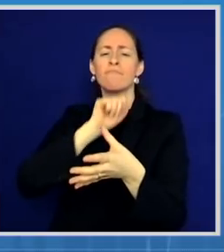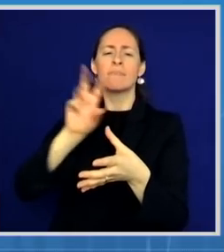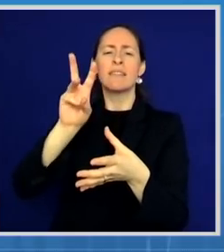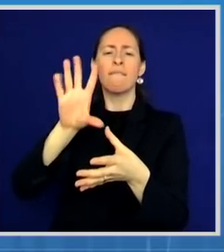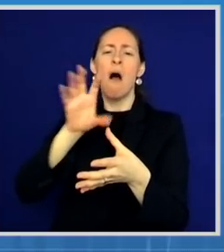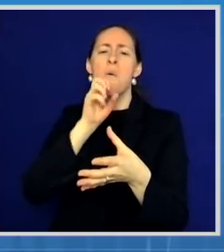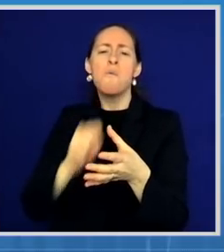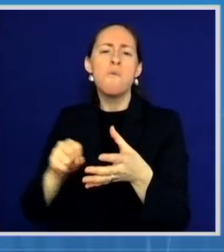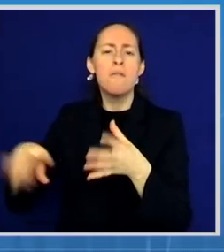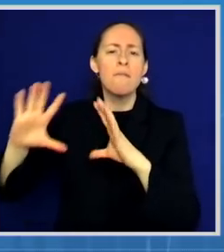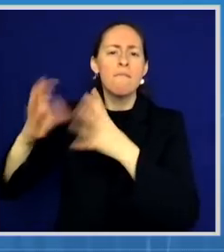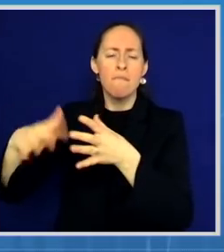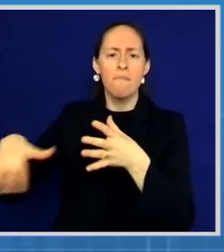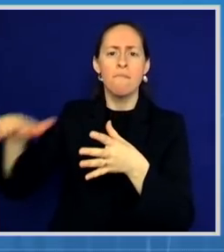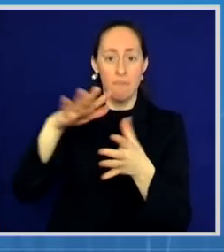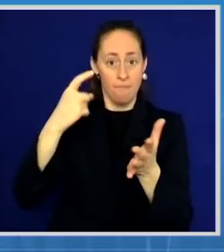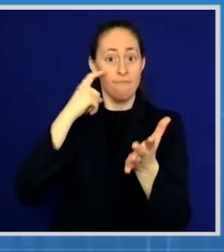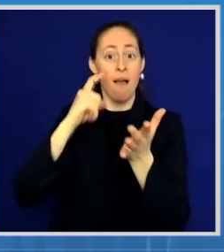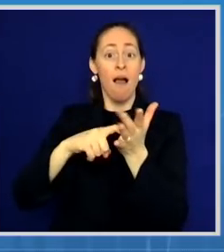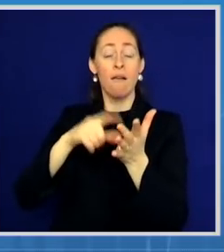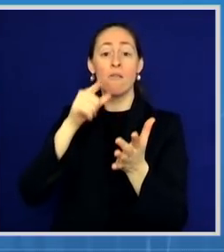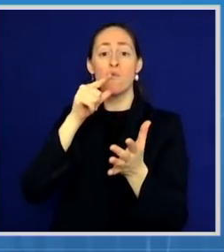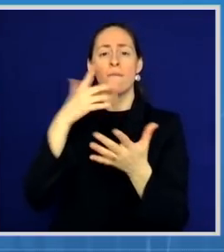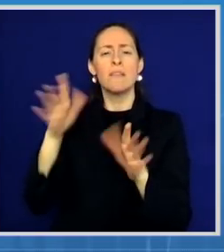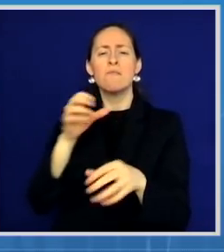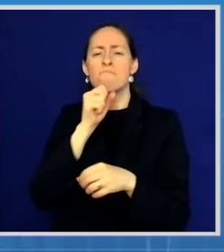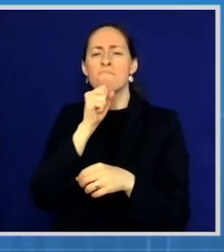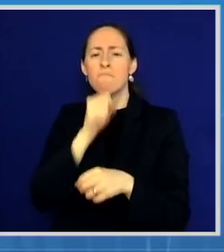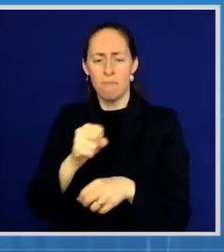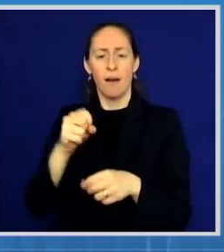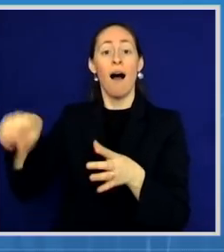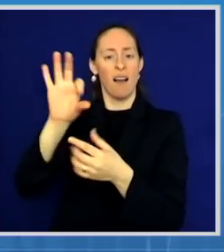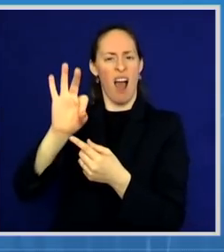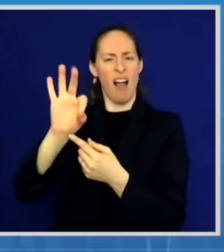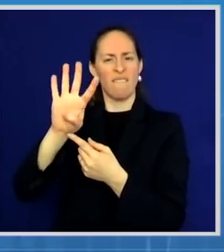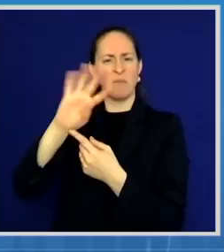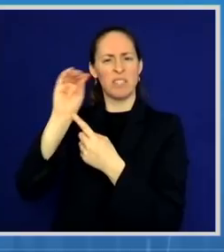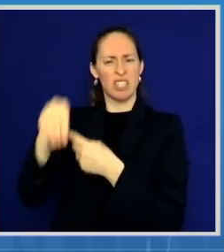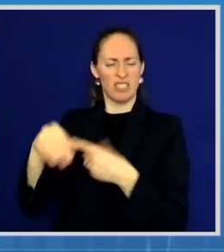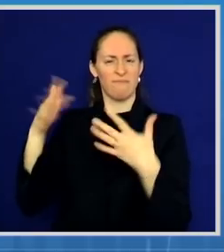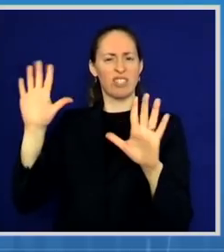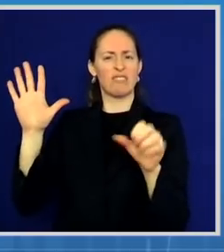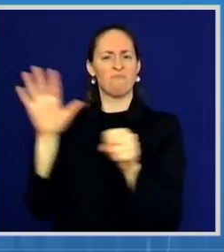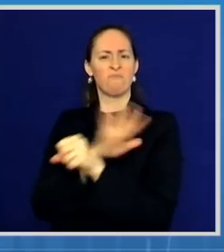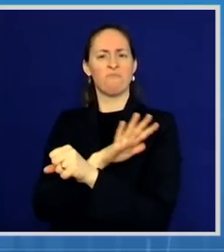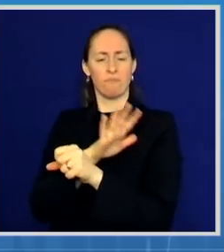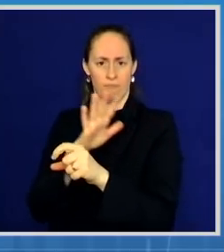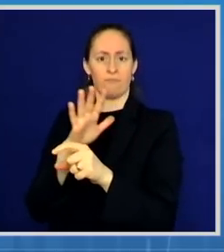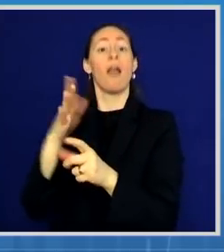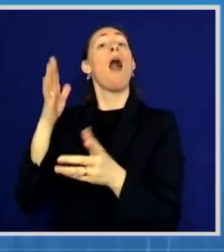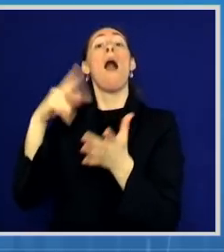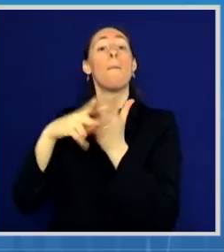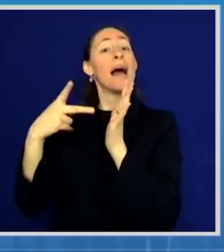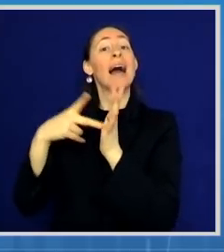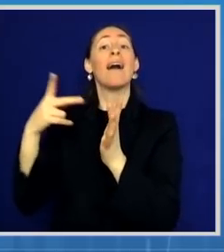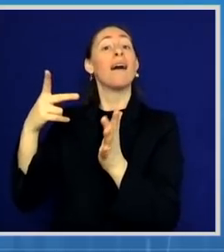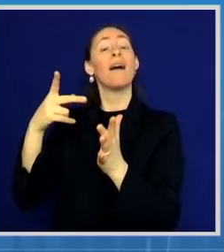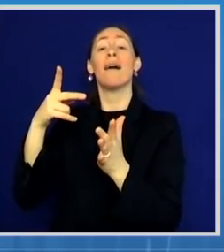were 94 percent less likely to be hospitalized with COVID-19 then those who are unvaccinated.